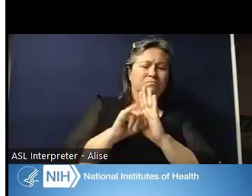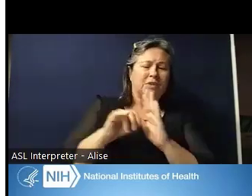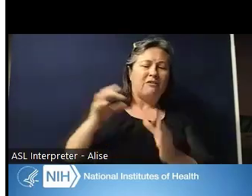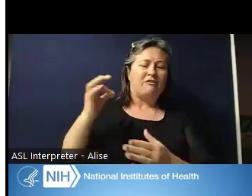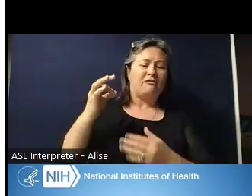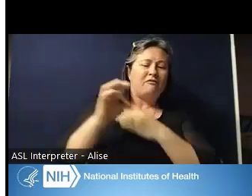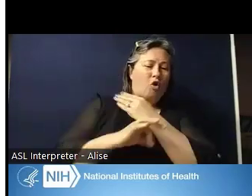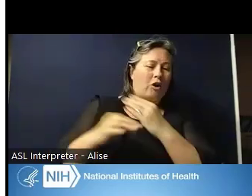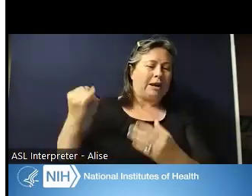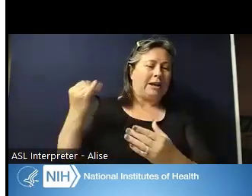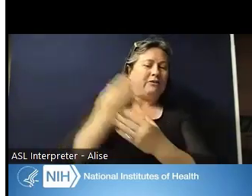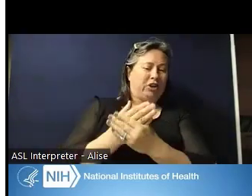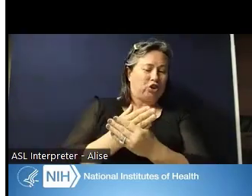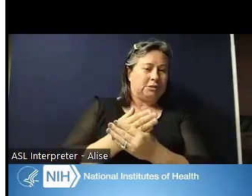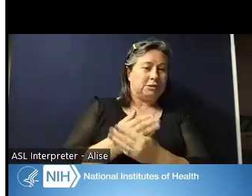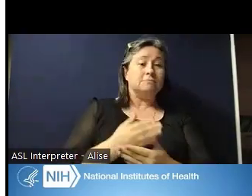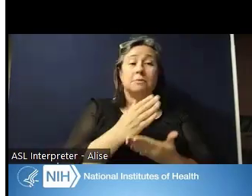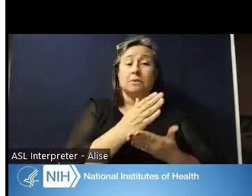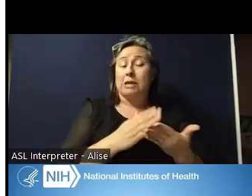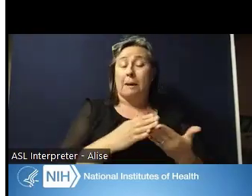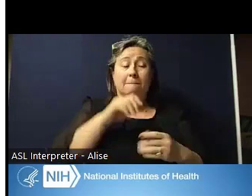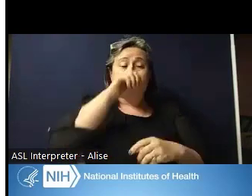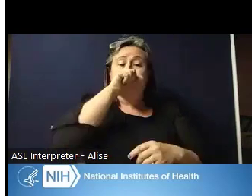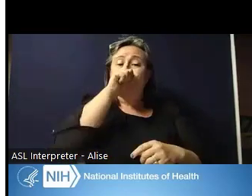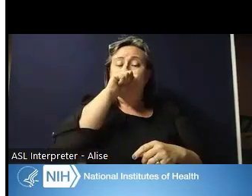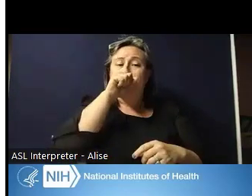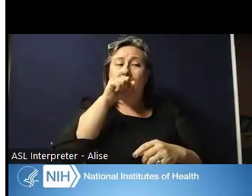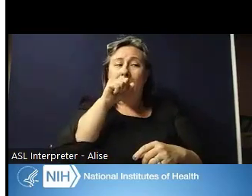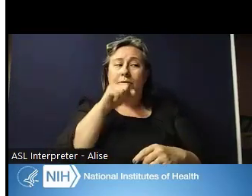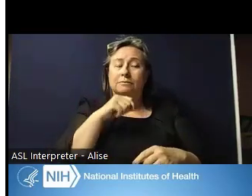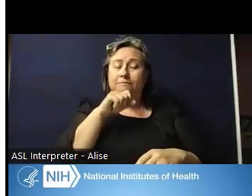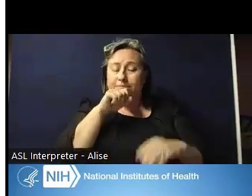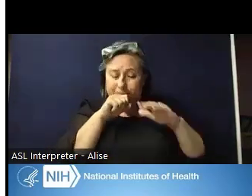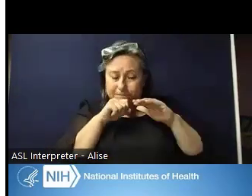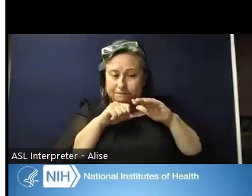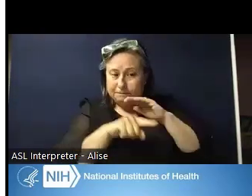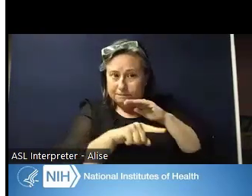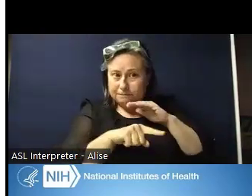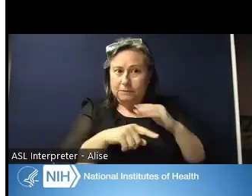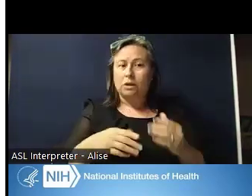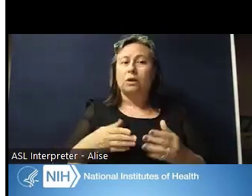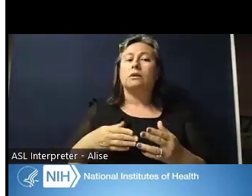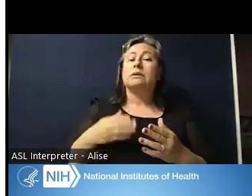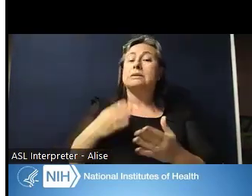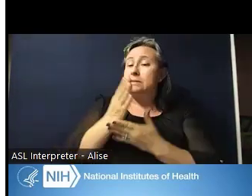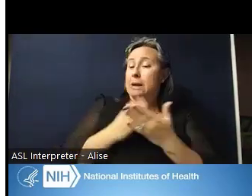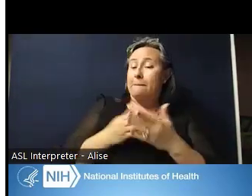Some are anonymously disclosed through self-disclosure by the recipient,